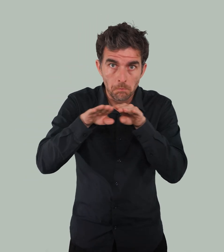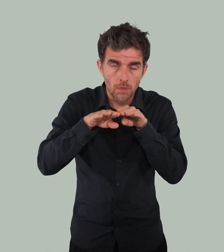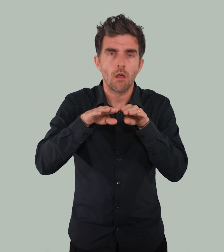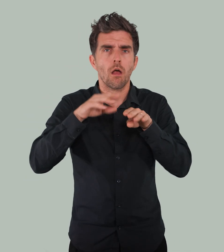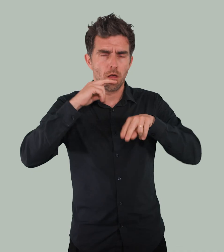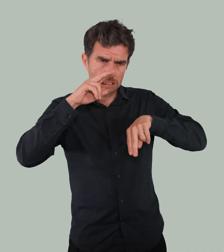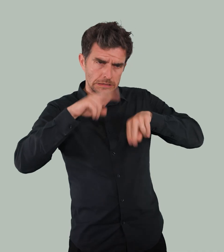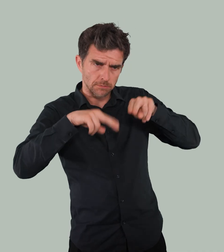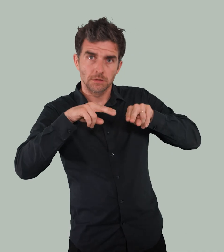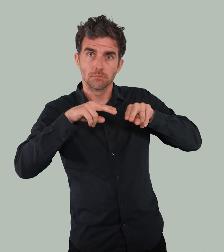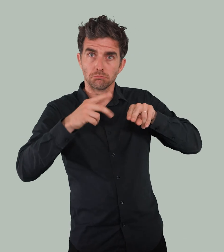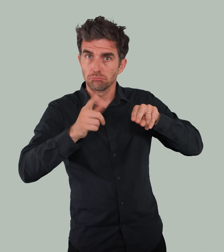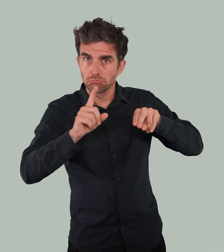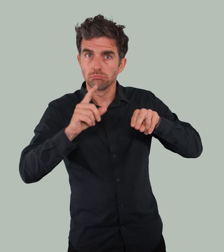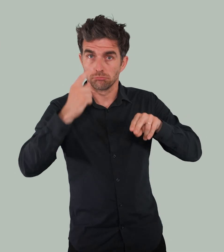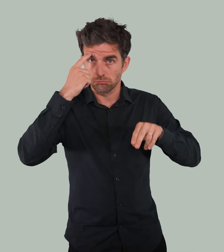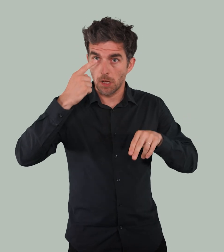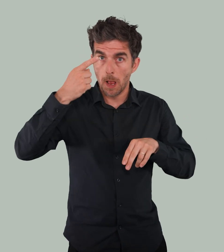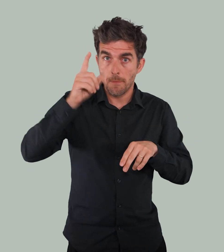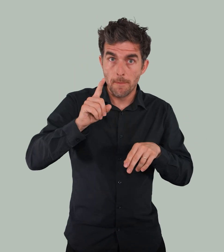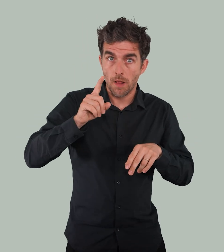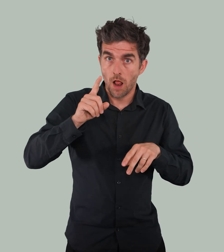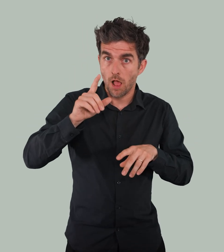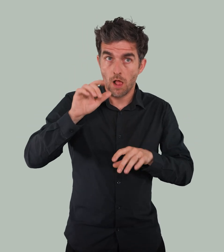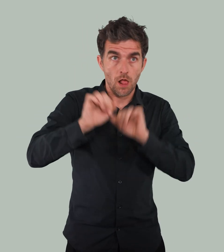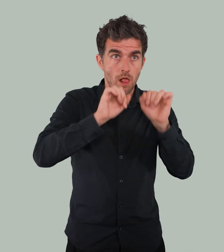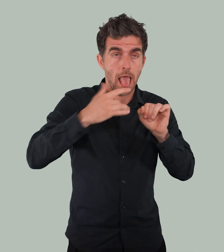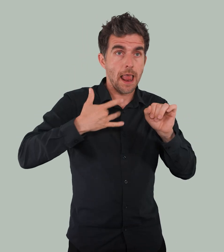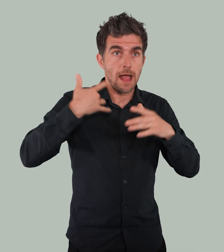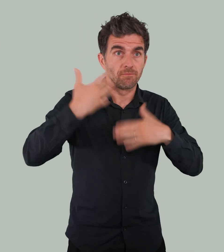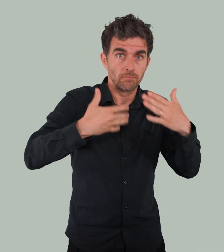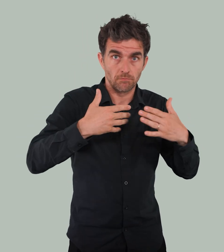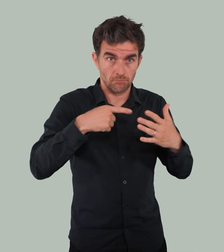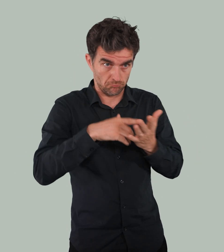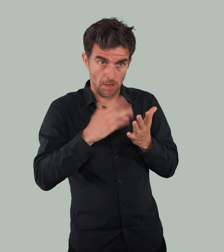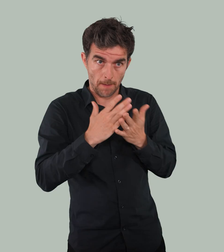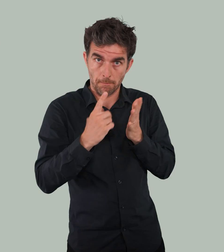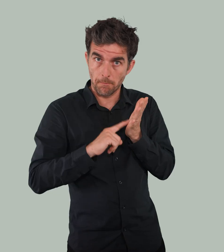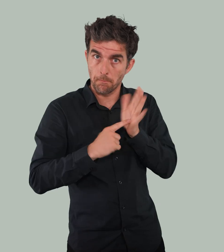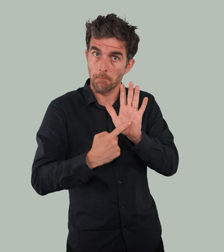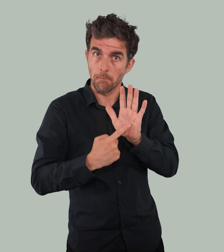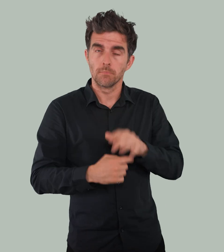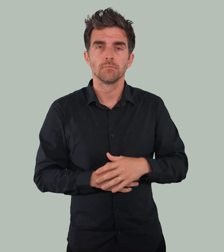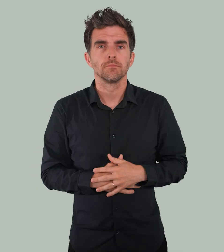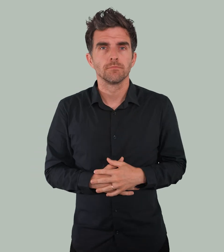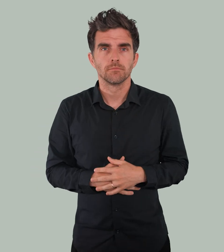decision-making and how assessment reports reflect people’s circumstances.